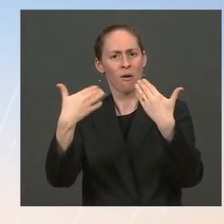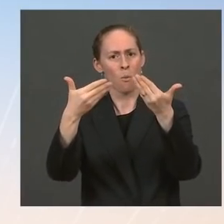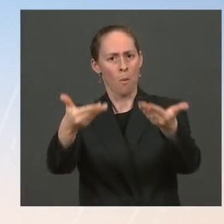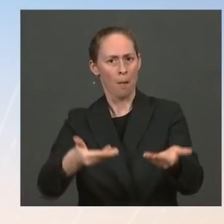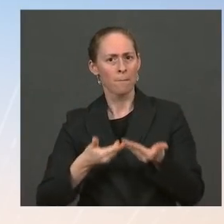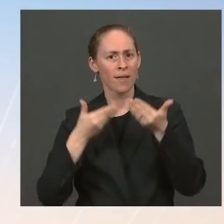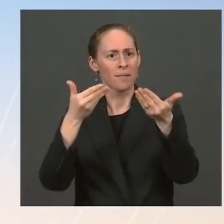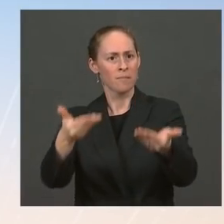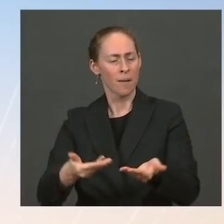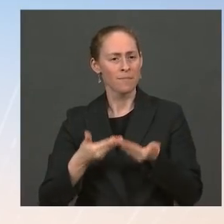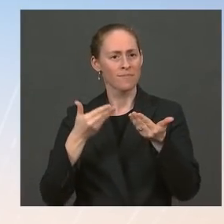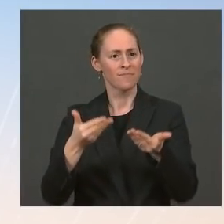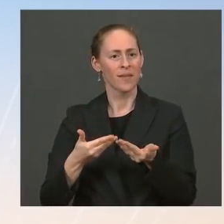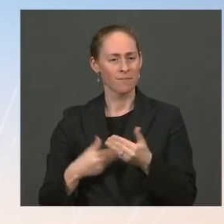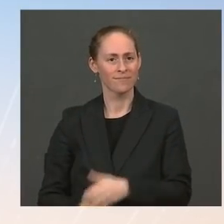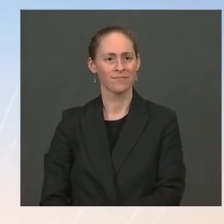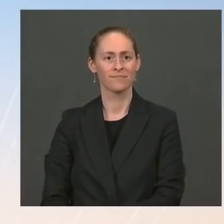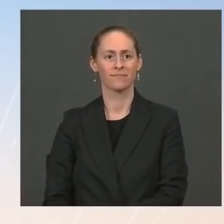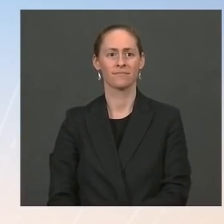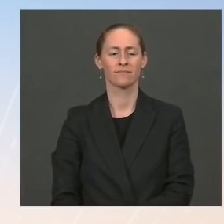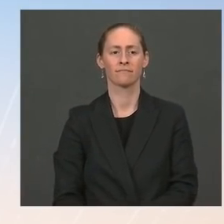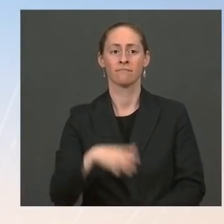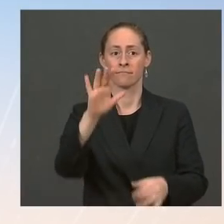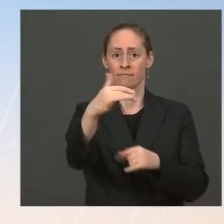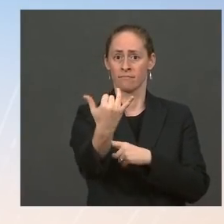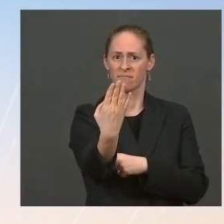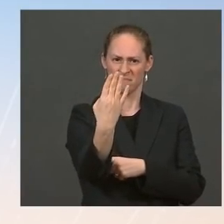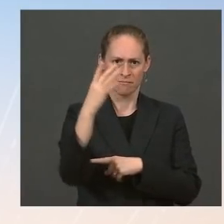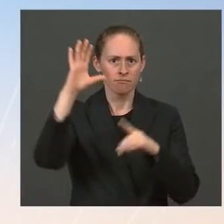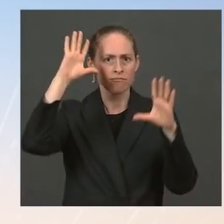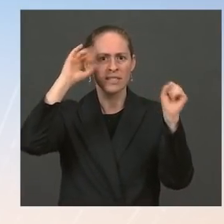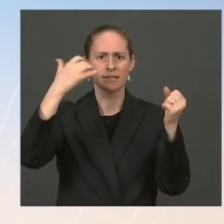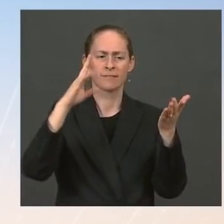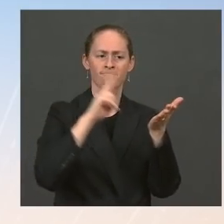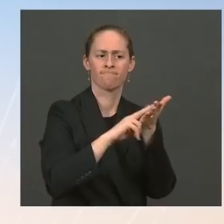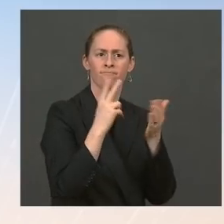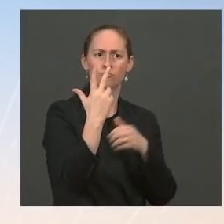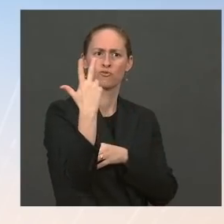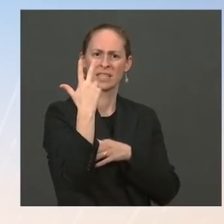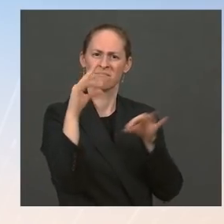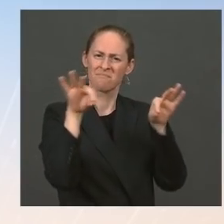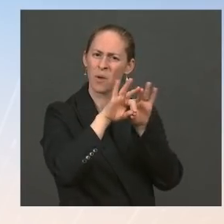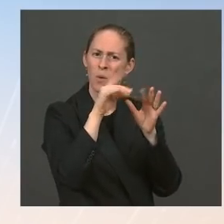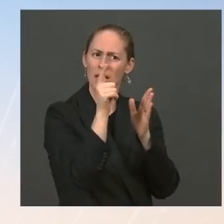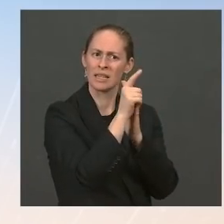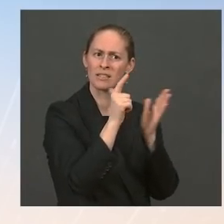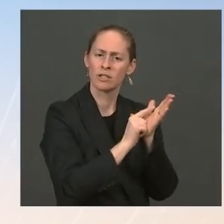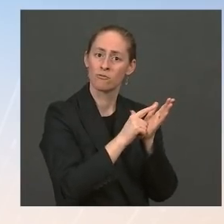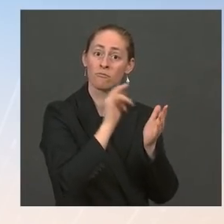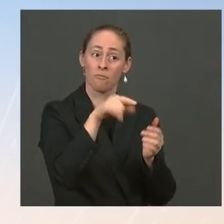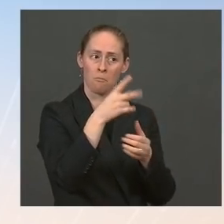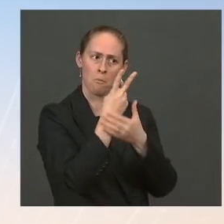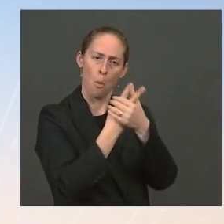of legislation today -- important for law enforcement -- that had broad, bipartisan support. That moved everything later in the day,